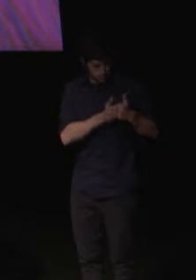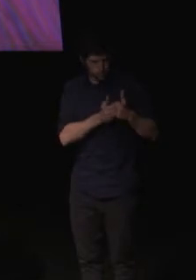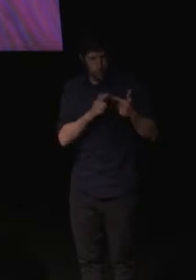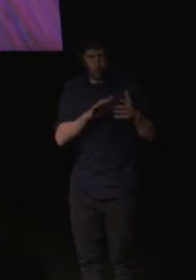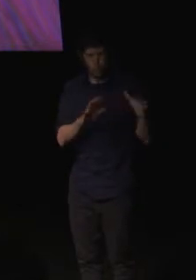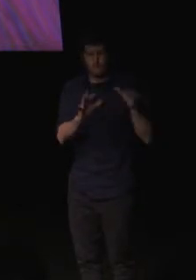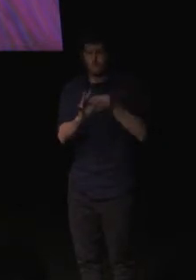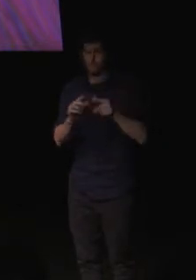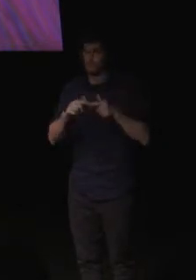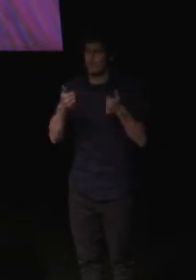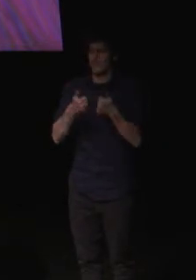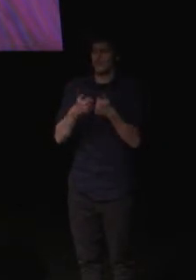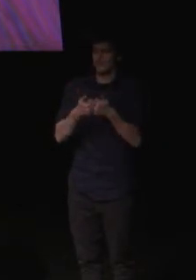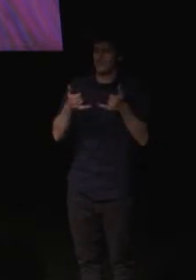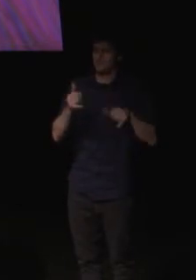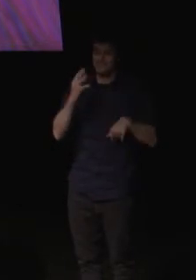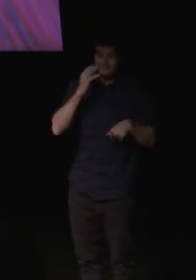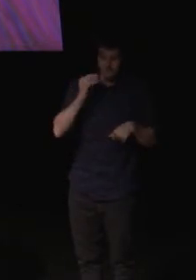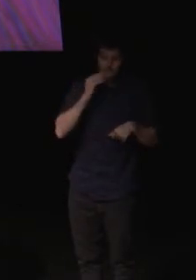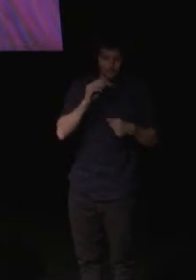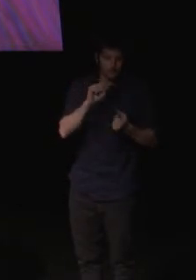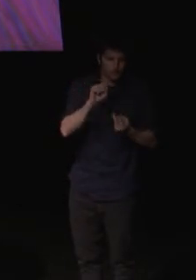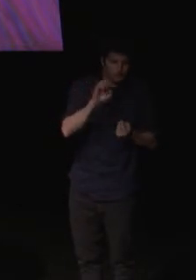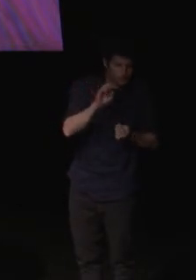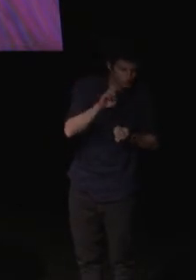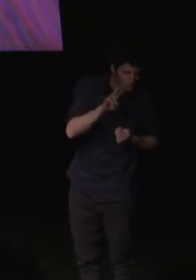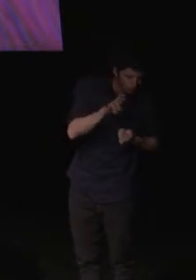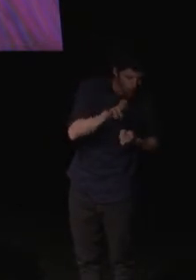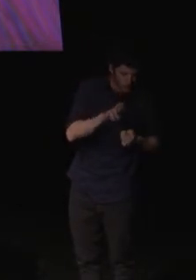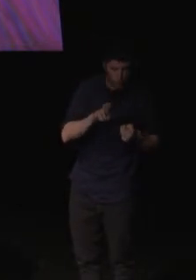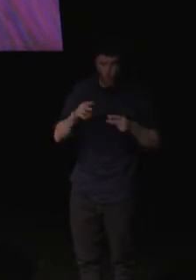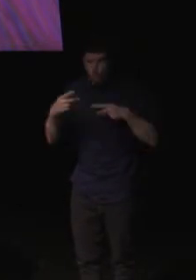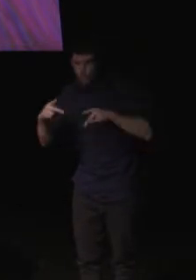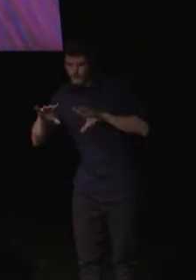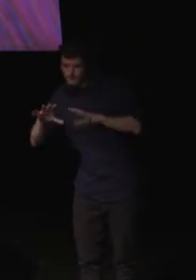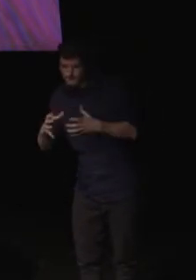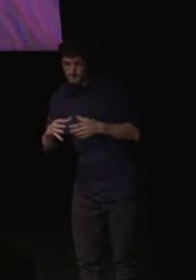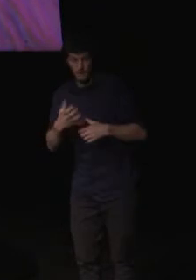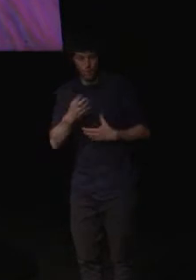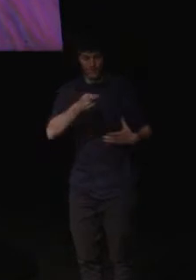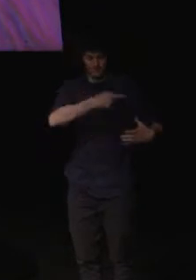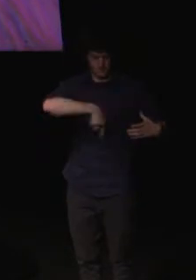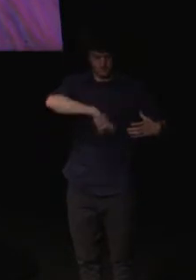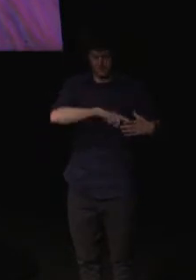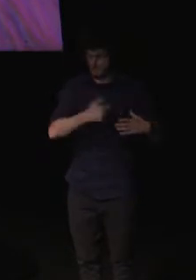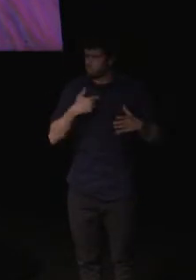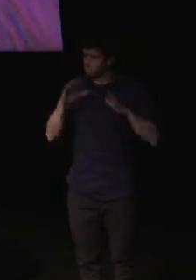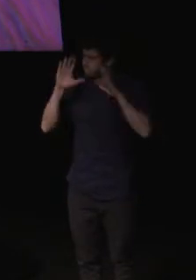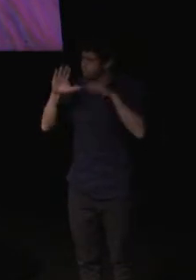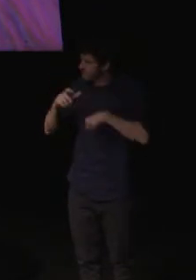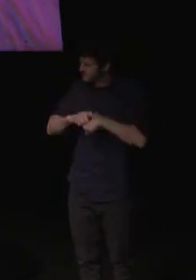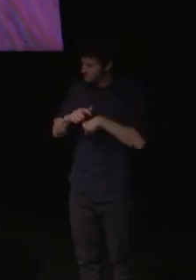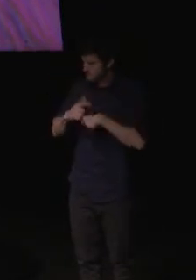either a server or a party. You want those users to have a great time playing, potentially for hours or days,